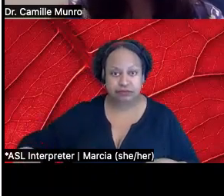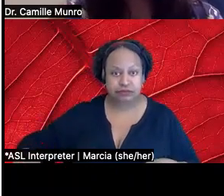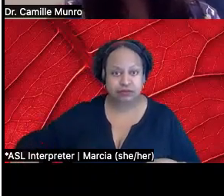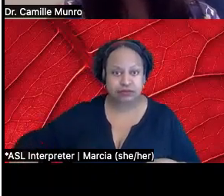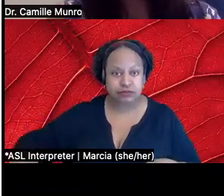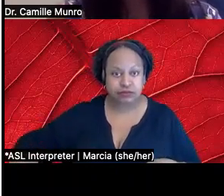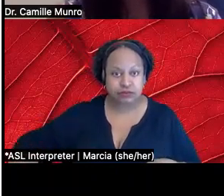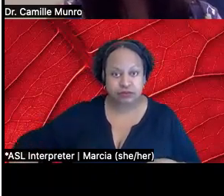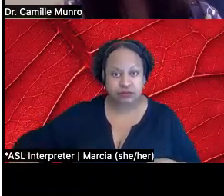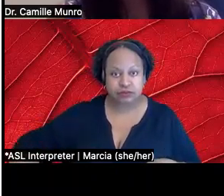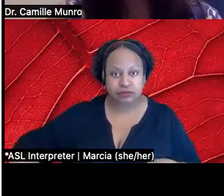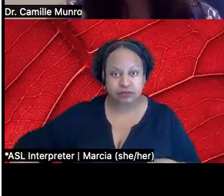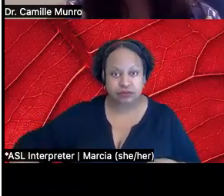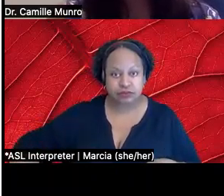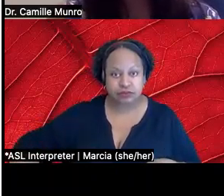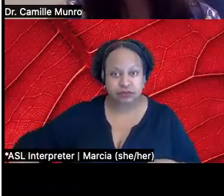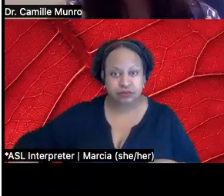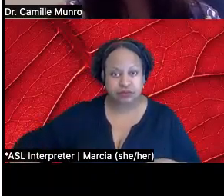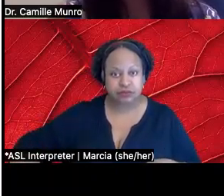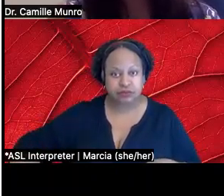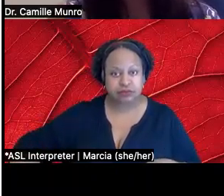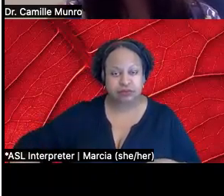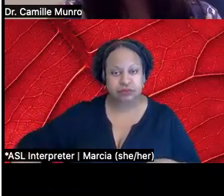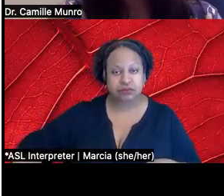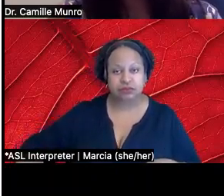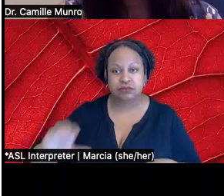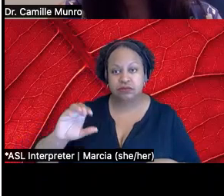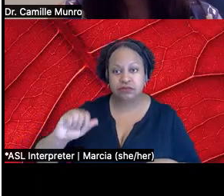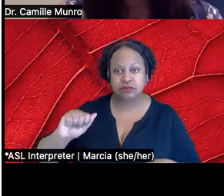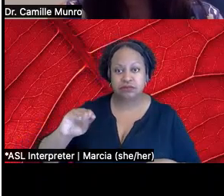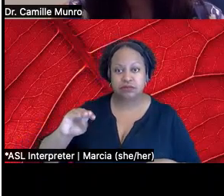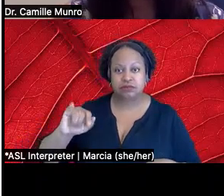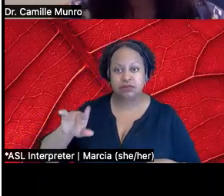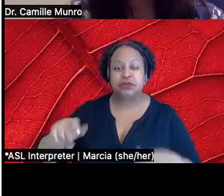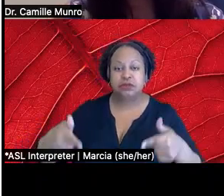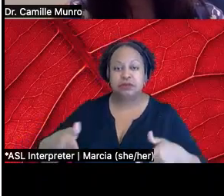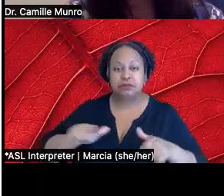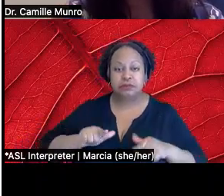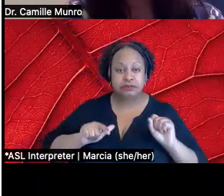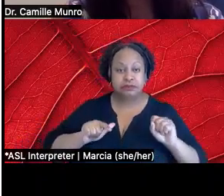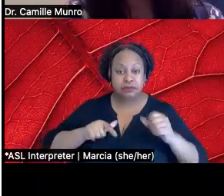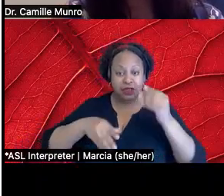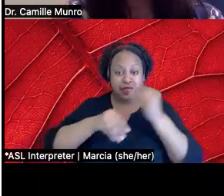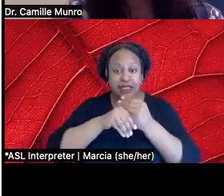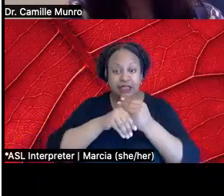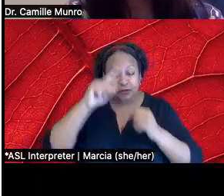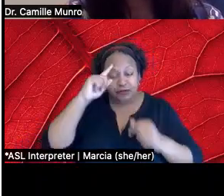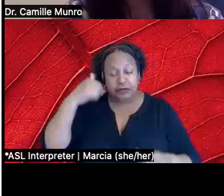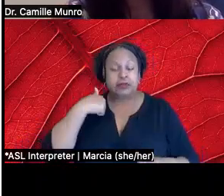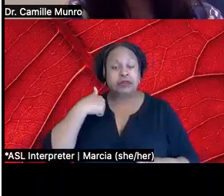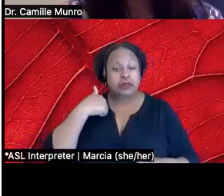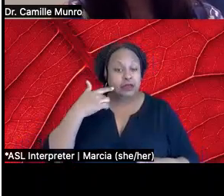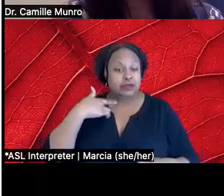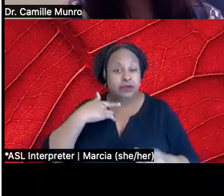what I found was really important is to find out who the stakeholders are at your work site.